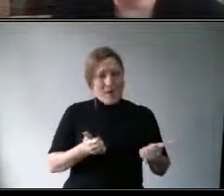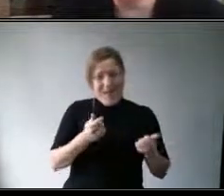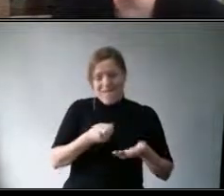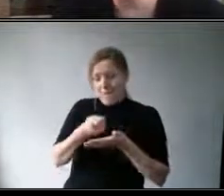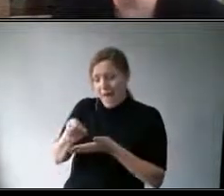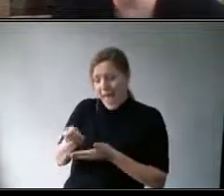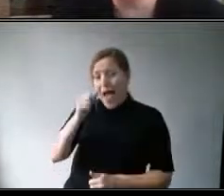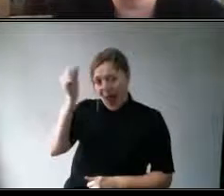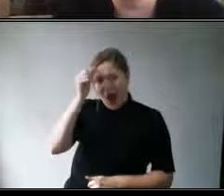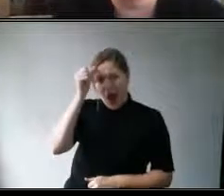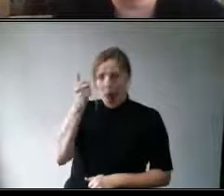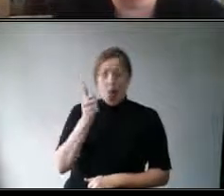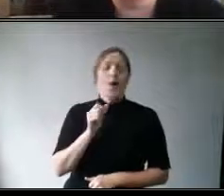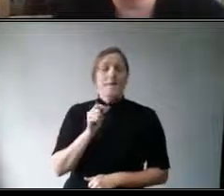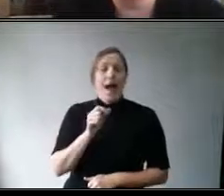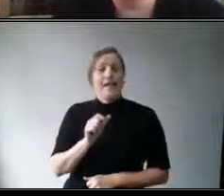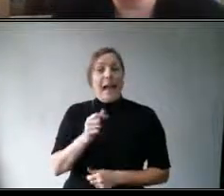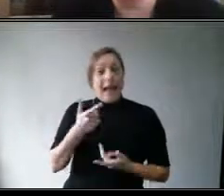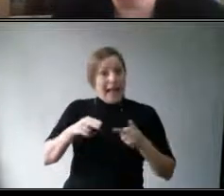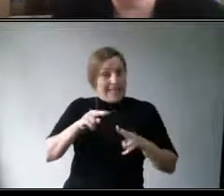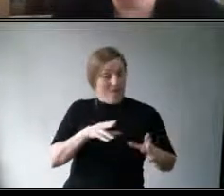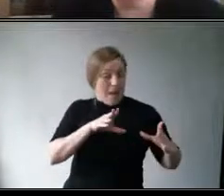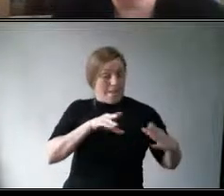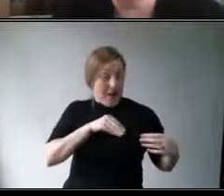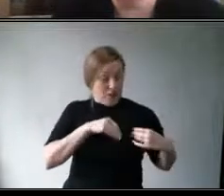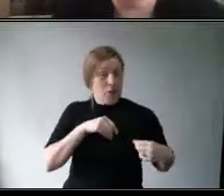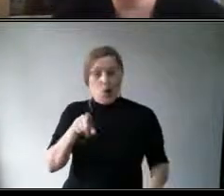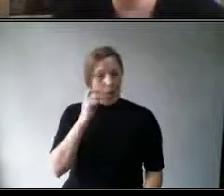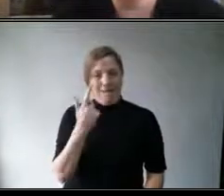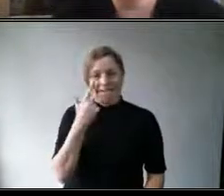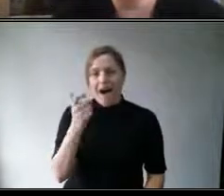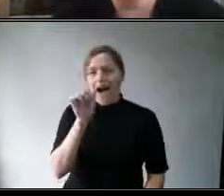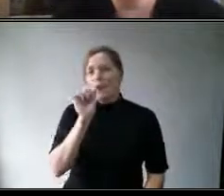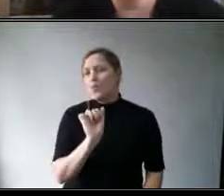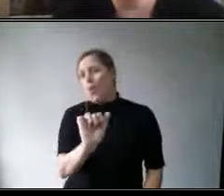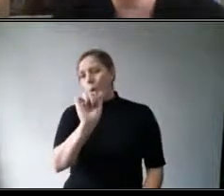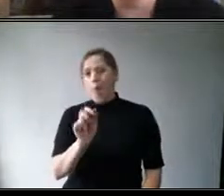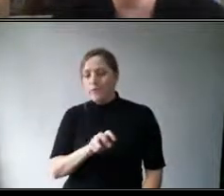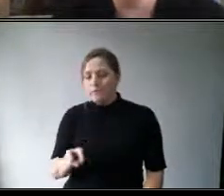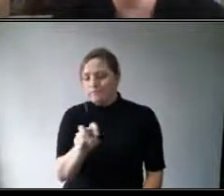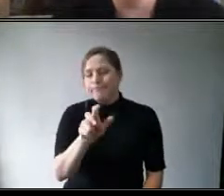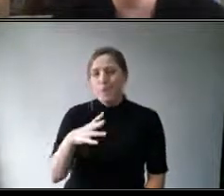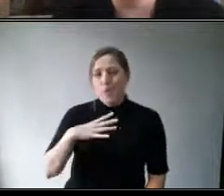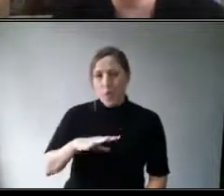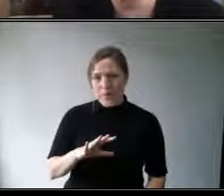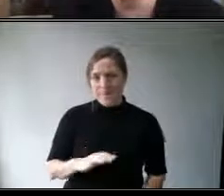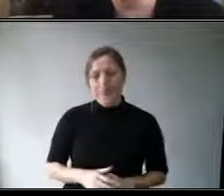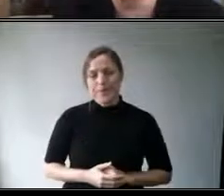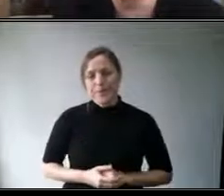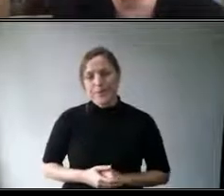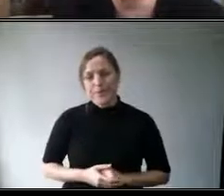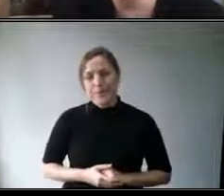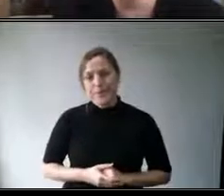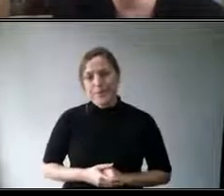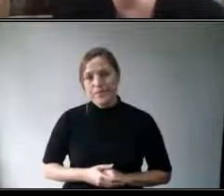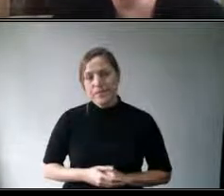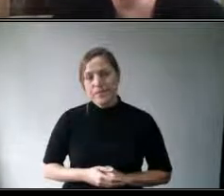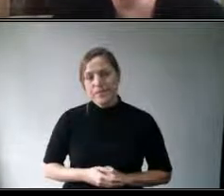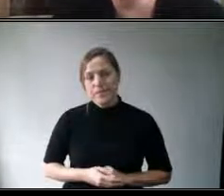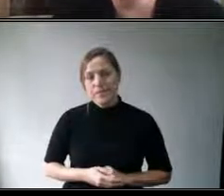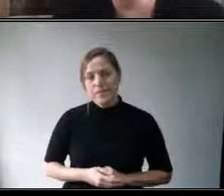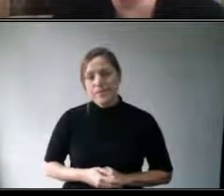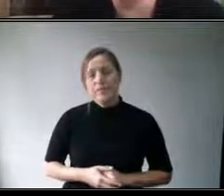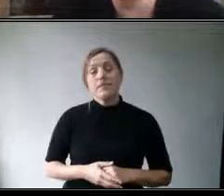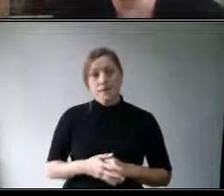and and and you'll find a pathway um and as as much as people are able going back